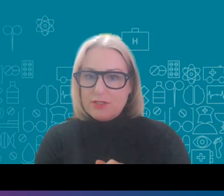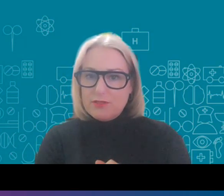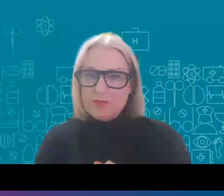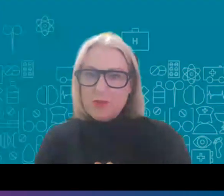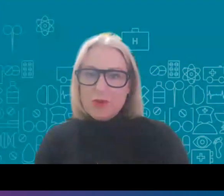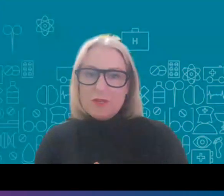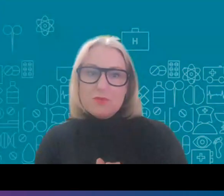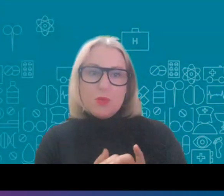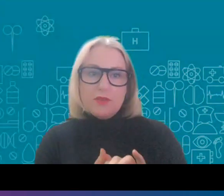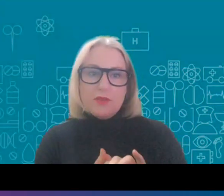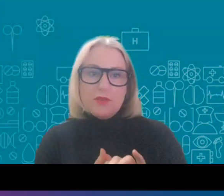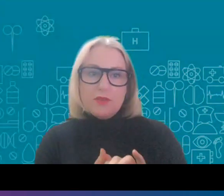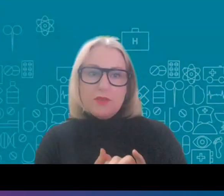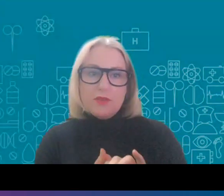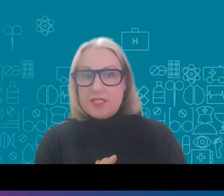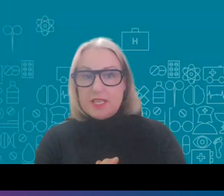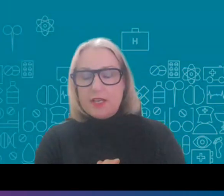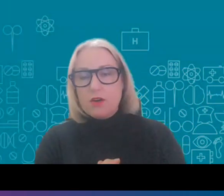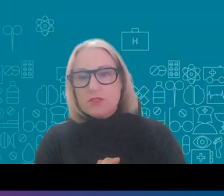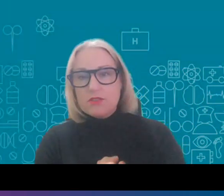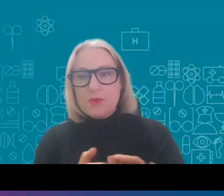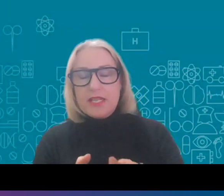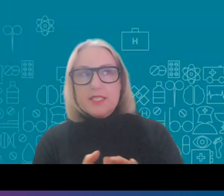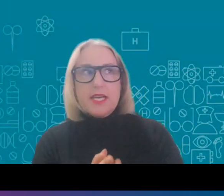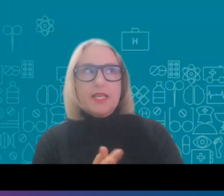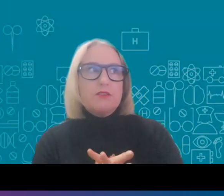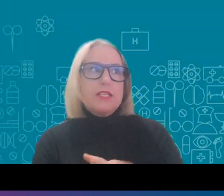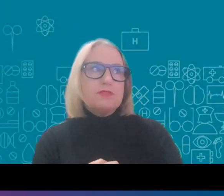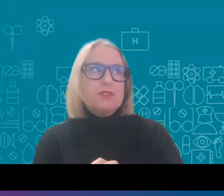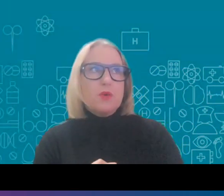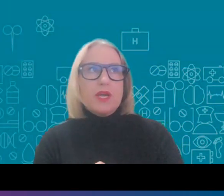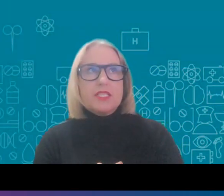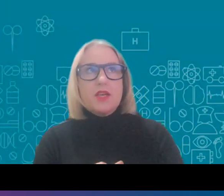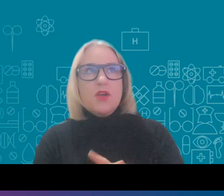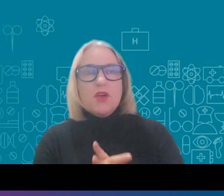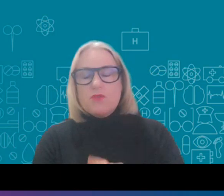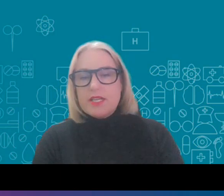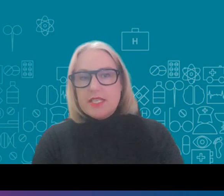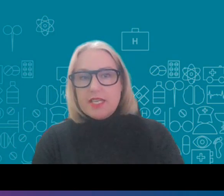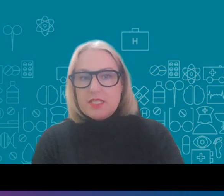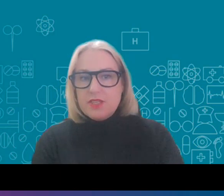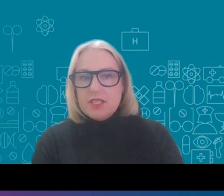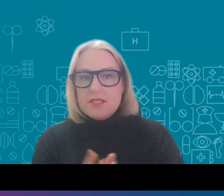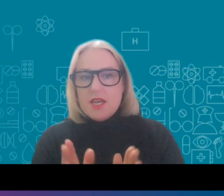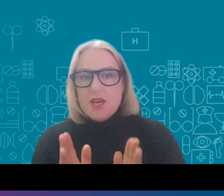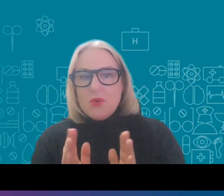different forums with a range of different stakeholders. So we're undertaking a range of different awareness raising activities.